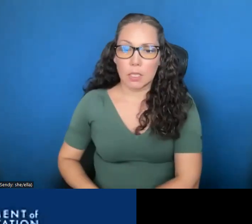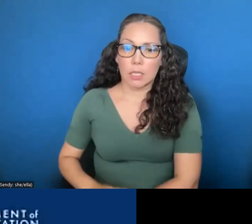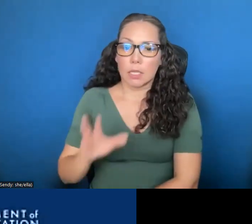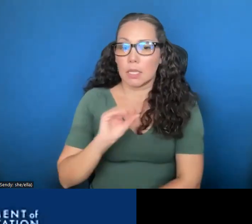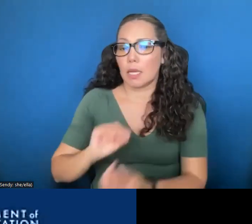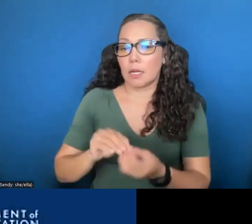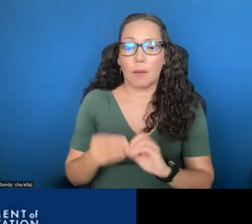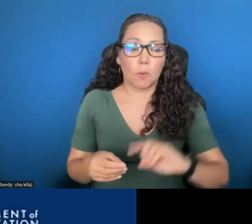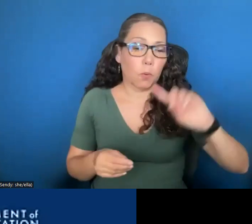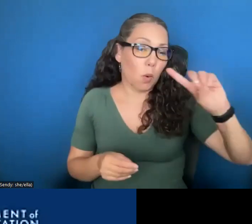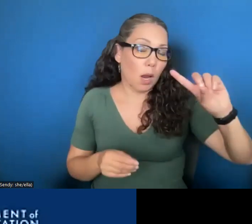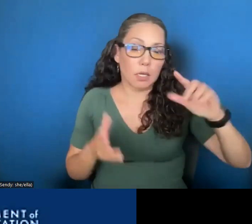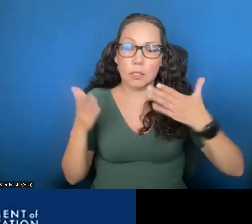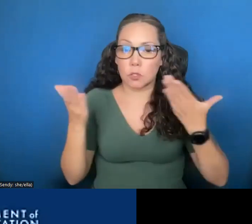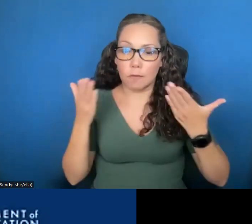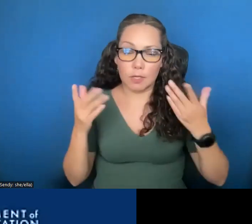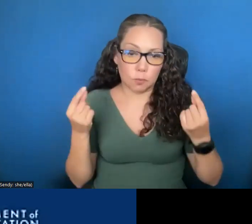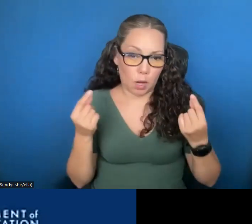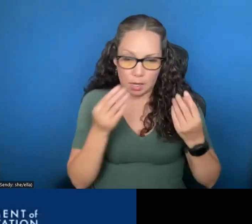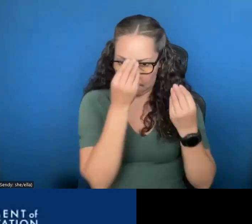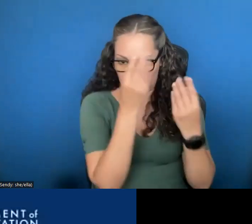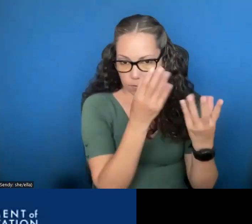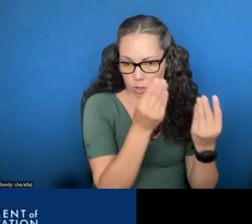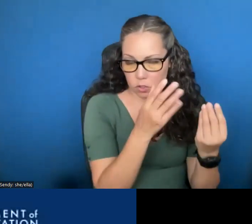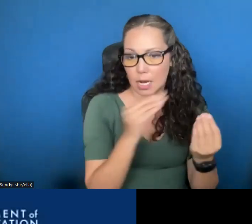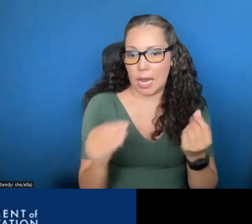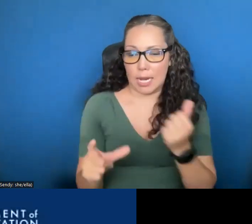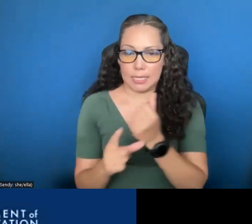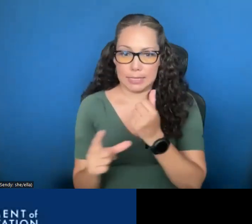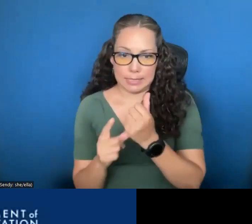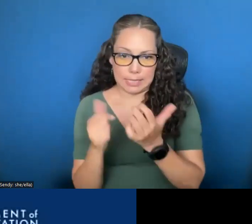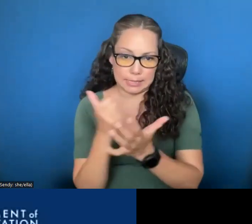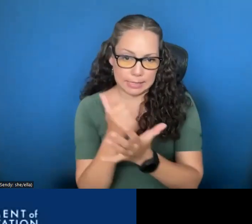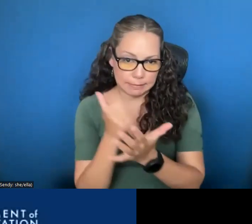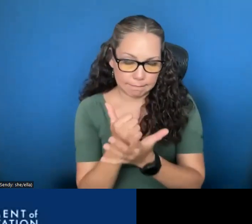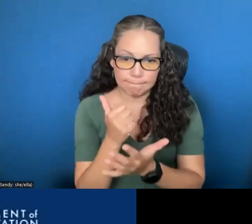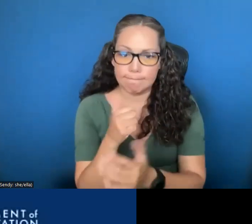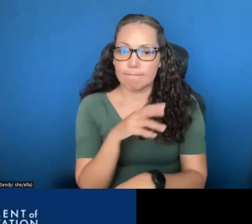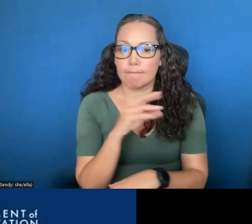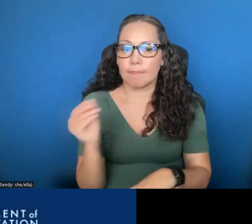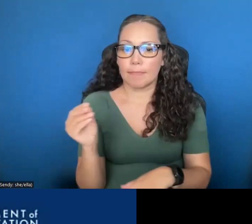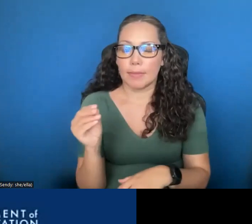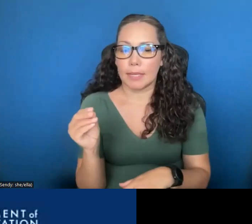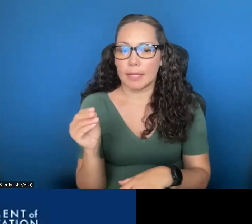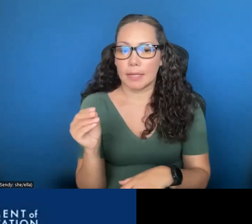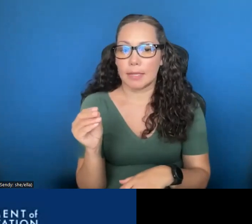service being information and assistance um and um we're also seeing an increase the number of